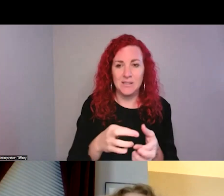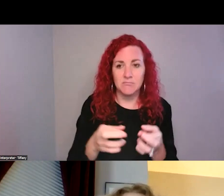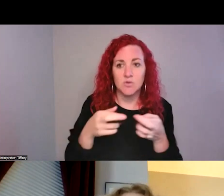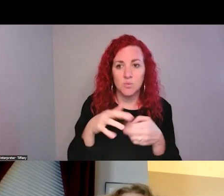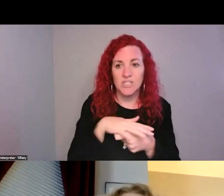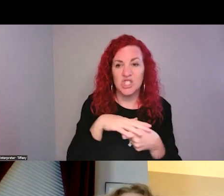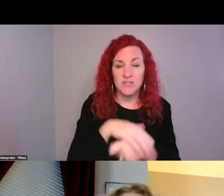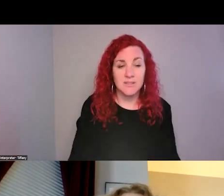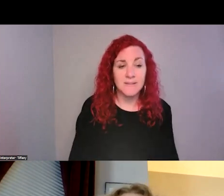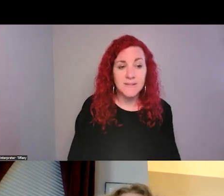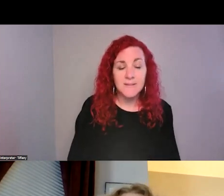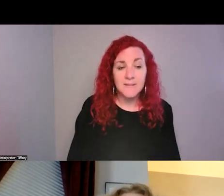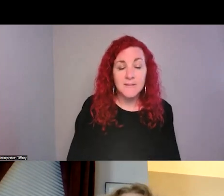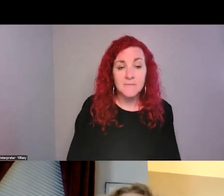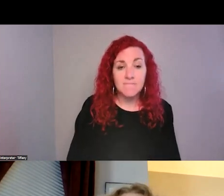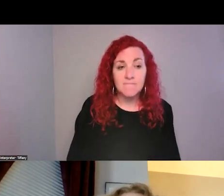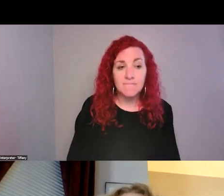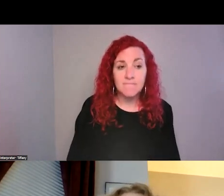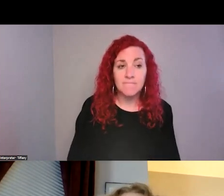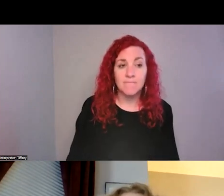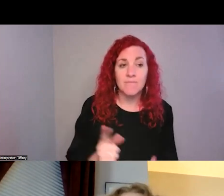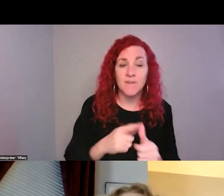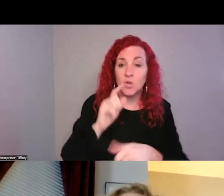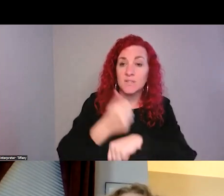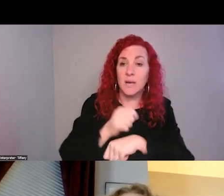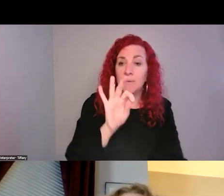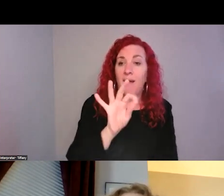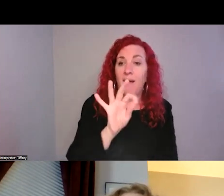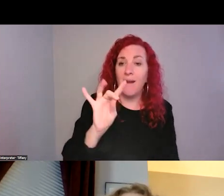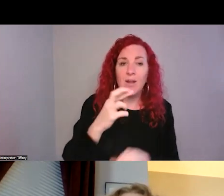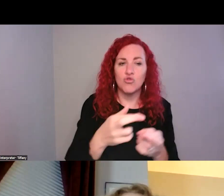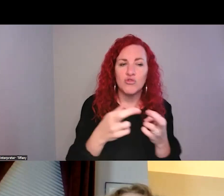THE FIRST THING WE DID IS SET UP A REGIONAL 988 LIFELINE.